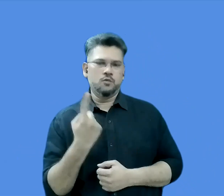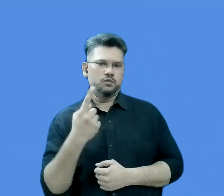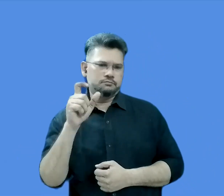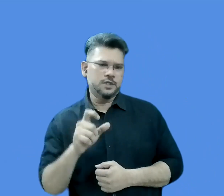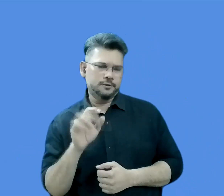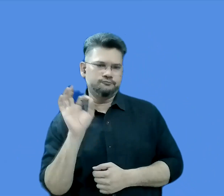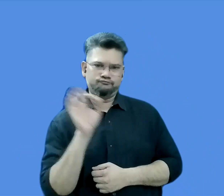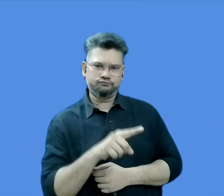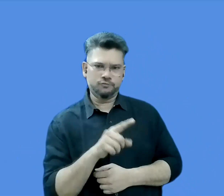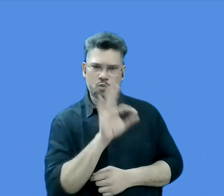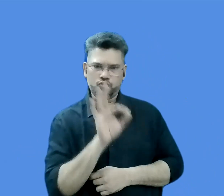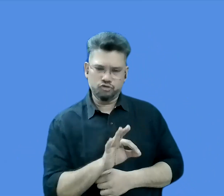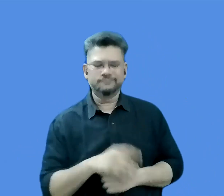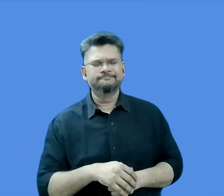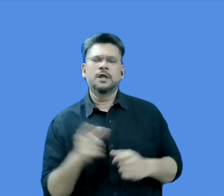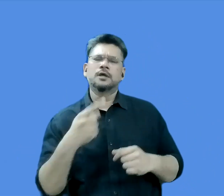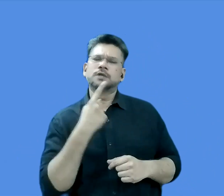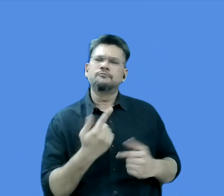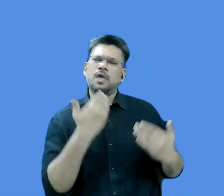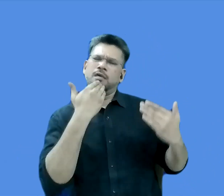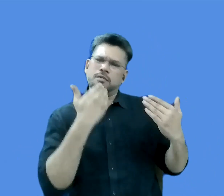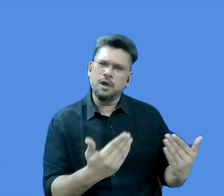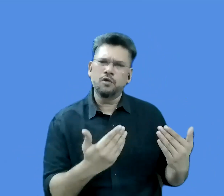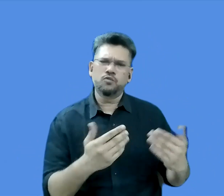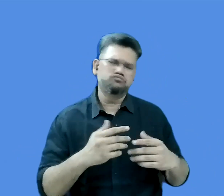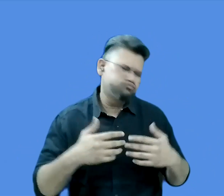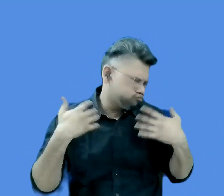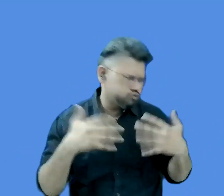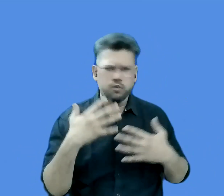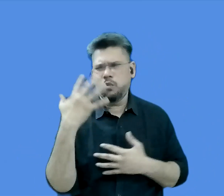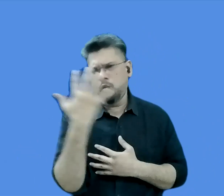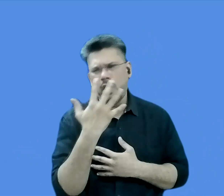very much. Do we have more questions. >> AHMED GHANEM: We have more